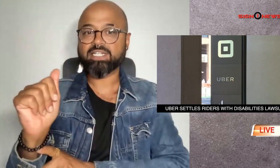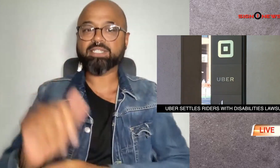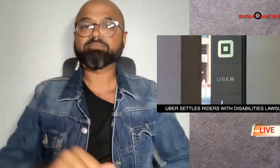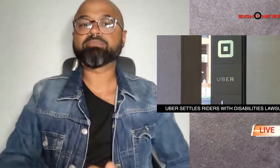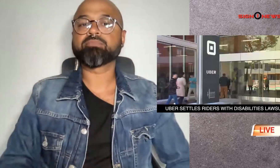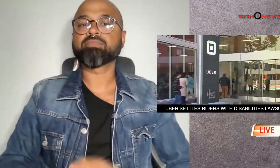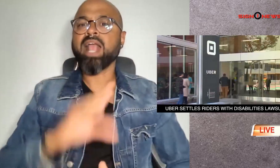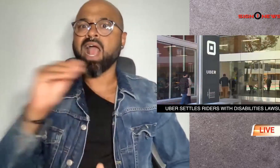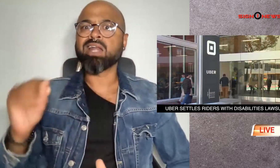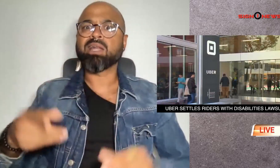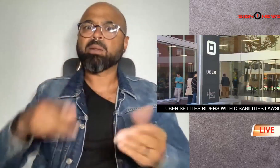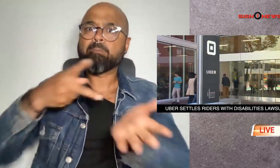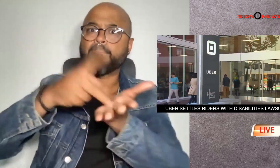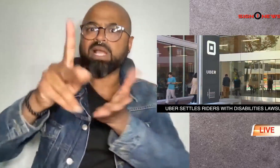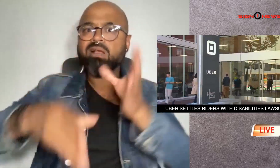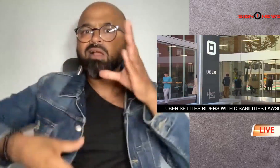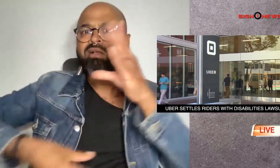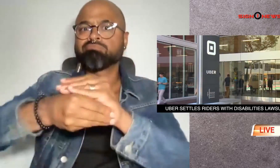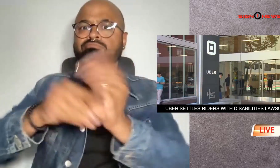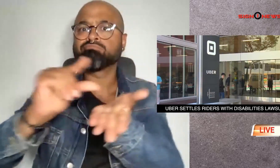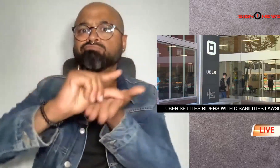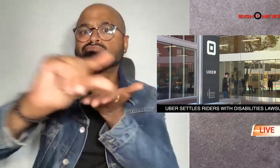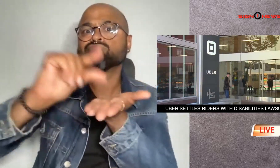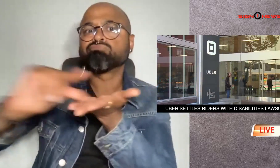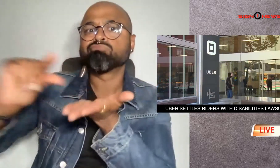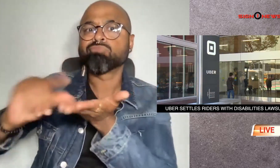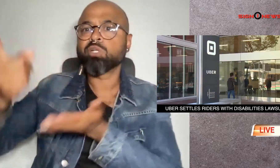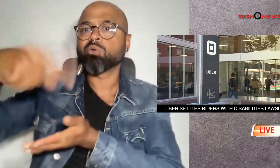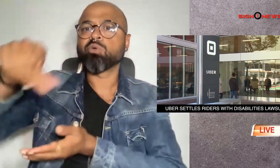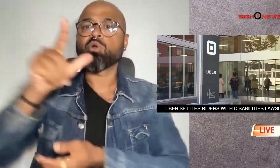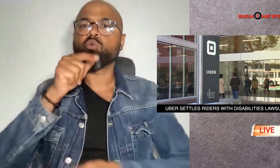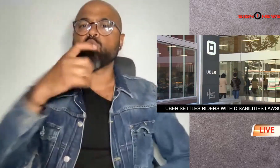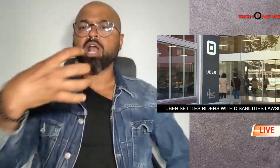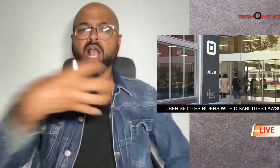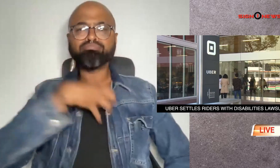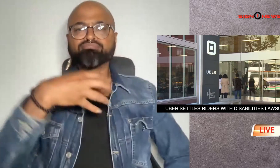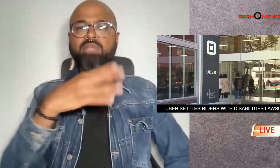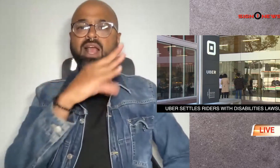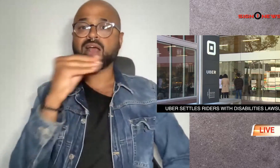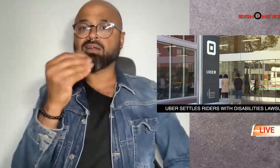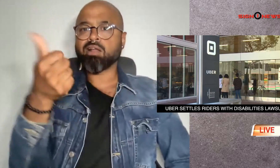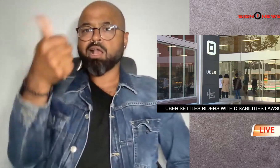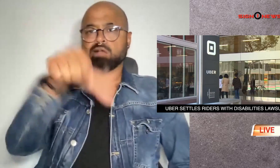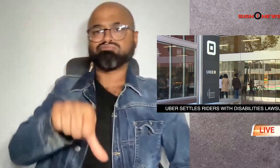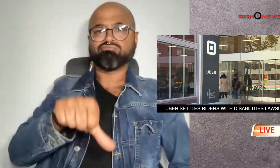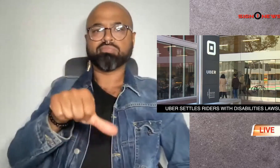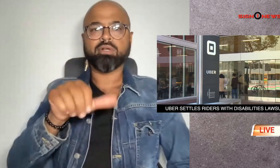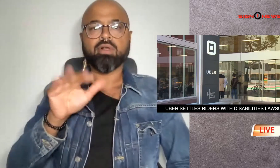with certified disabilities and pay additional compensation to those who complained and were